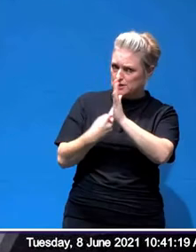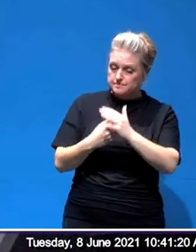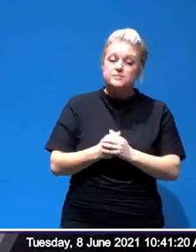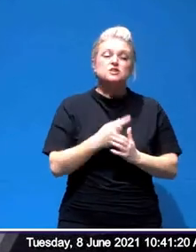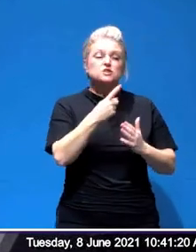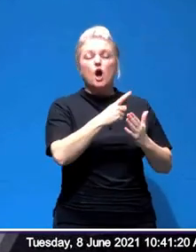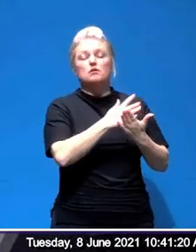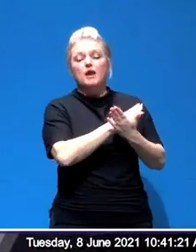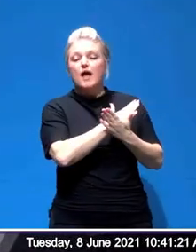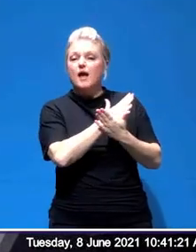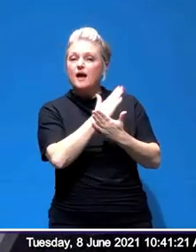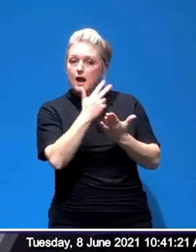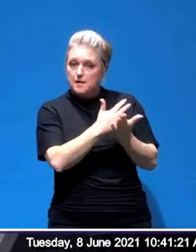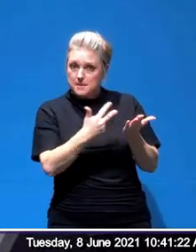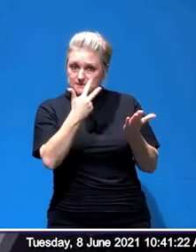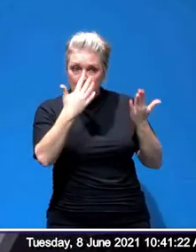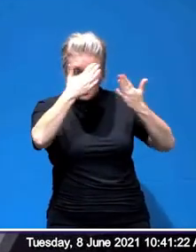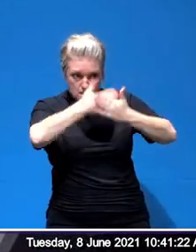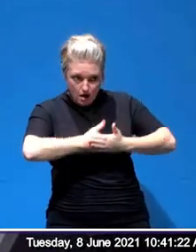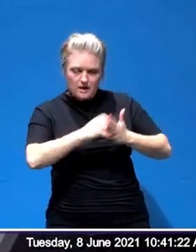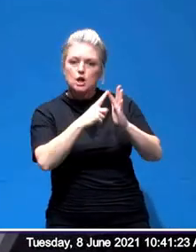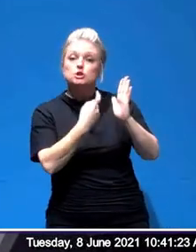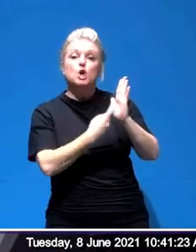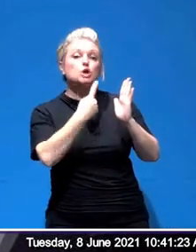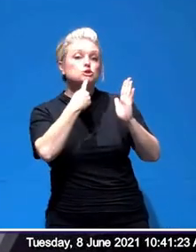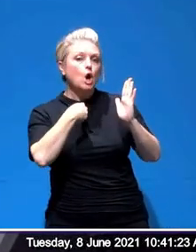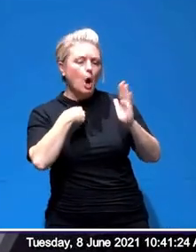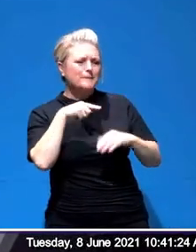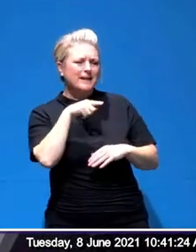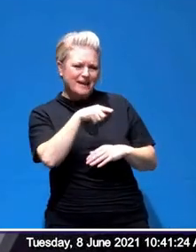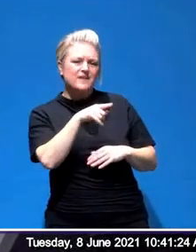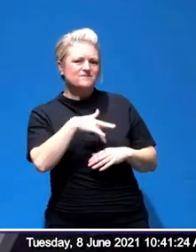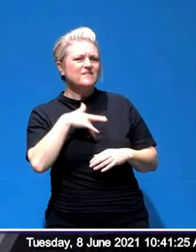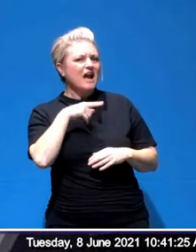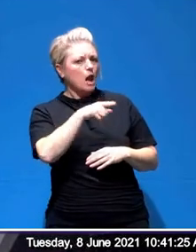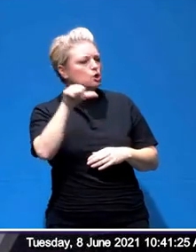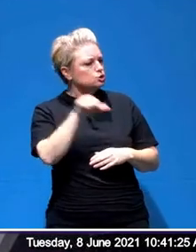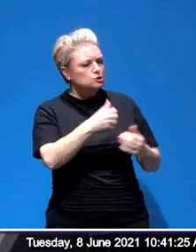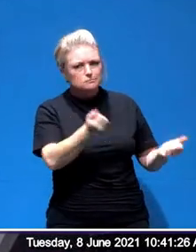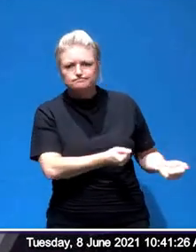The locum told me he felt that Daniel needed to be checked at the hospital for internal bleeding.